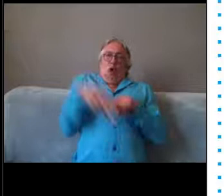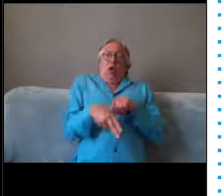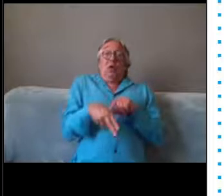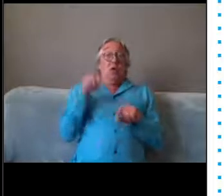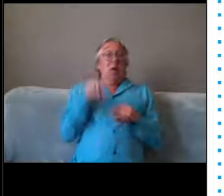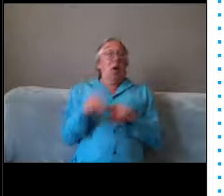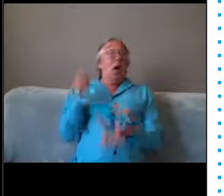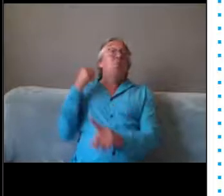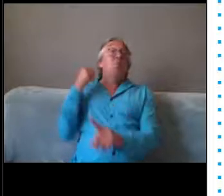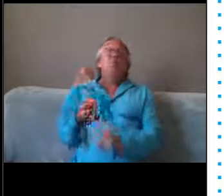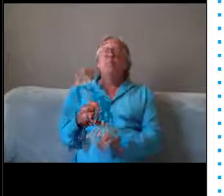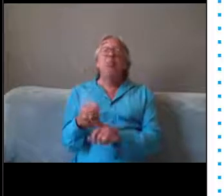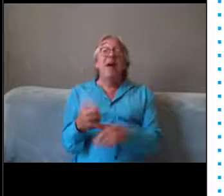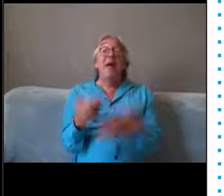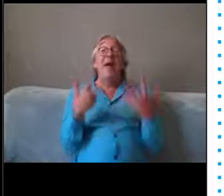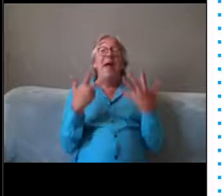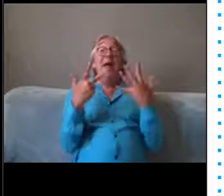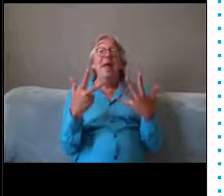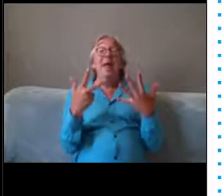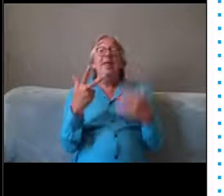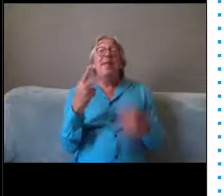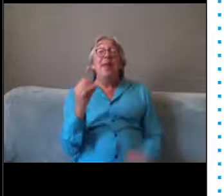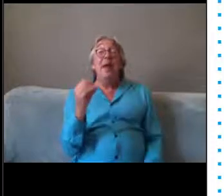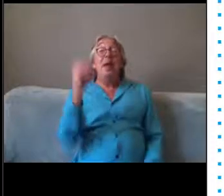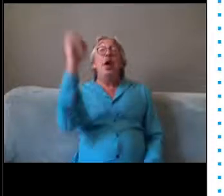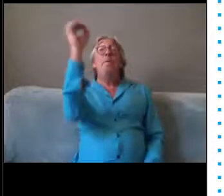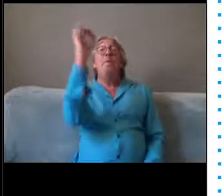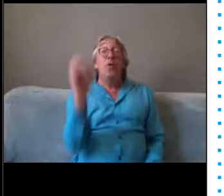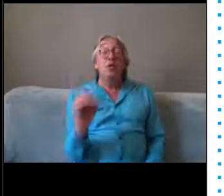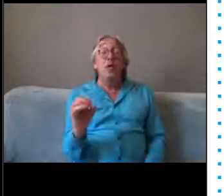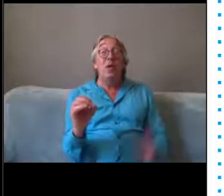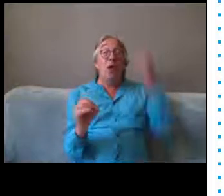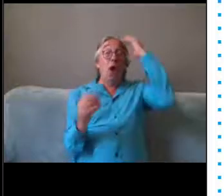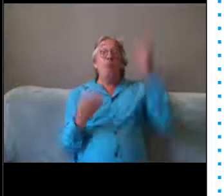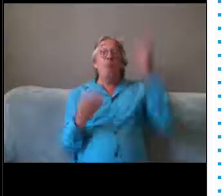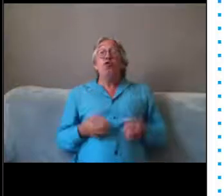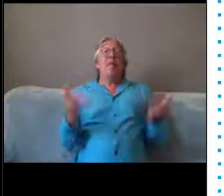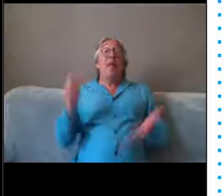but also being broader and including the obstacles for example